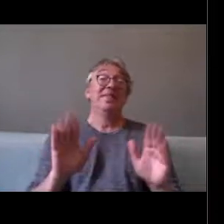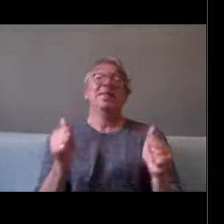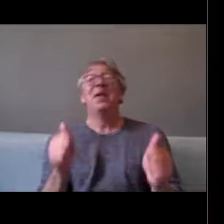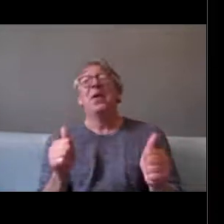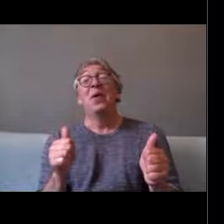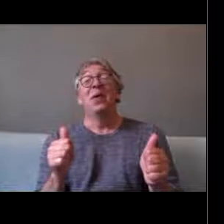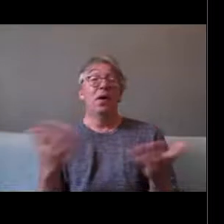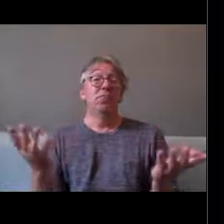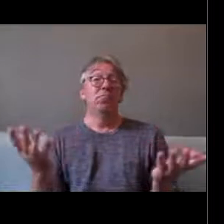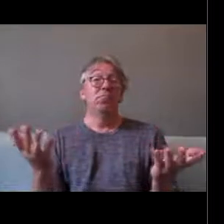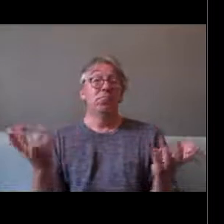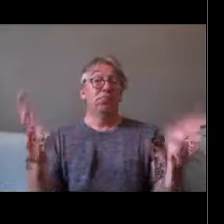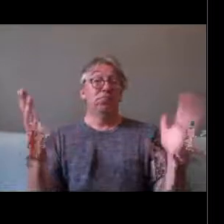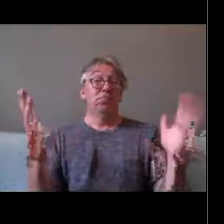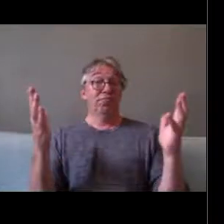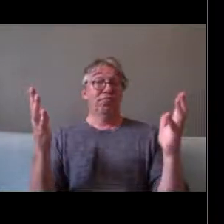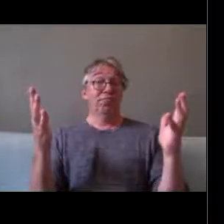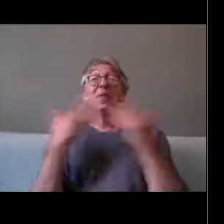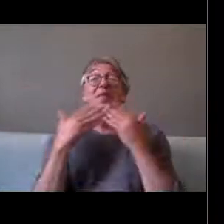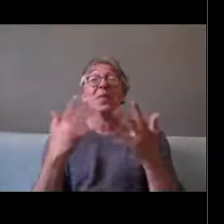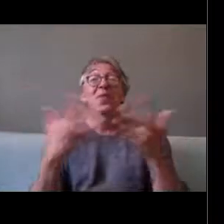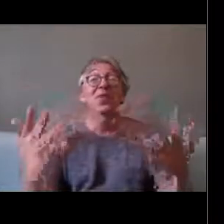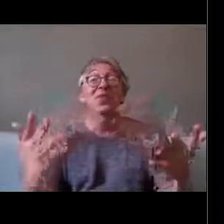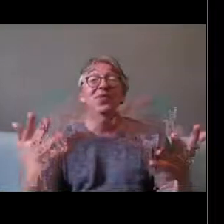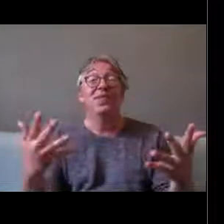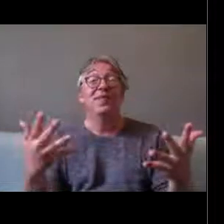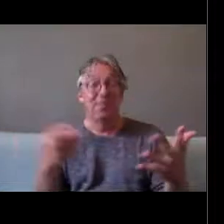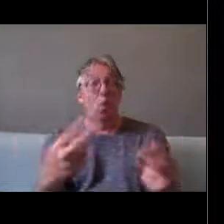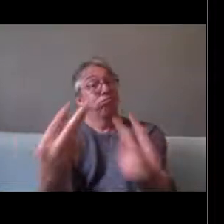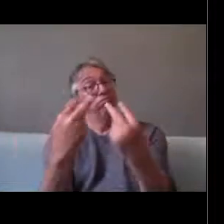Thank you very much for listening to that initial presentation.